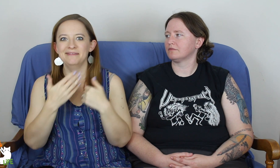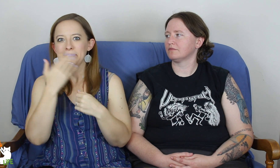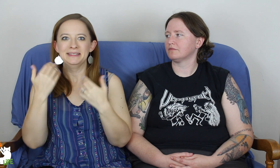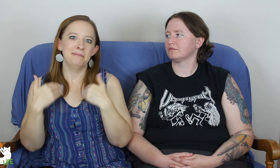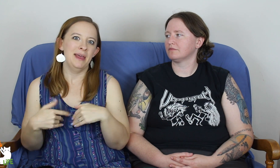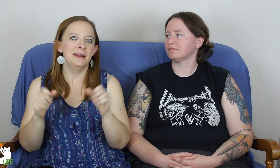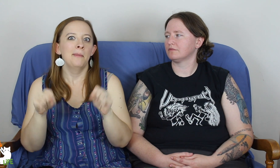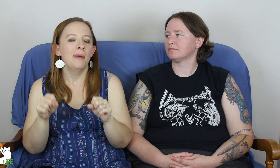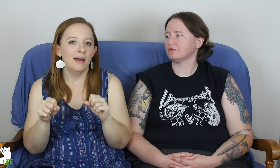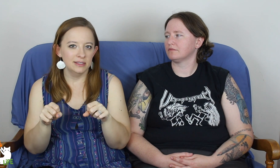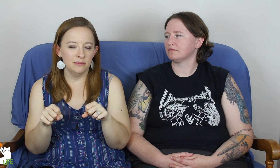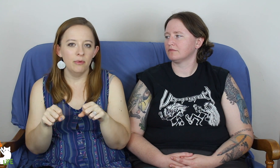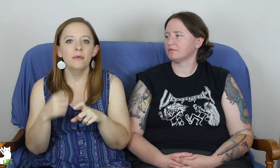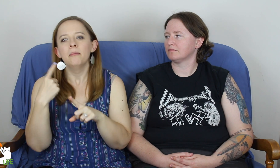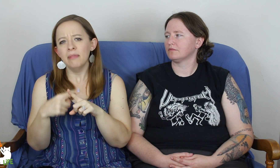you want to have the best body you can.